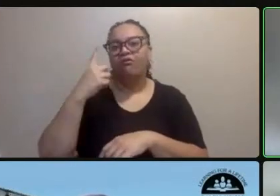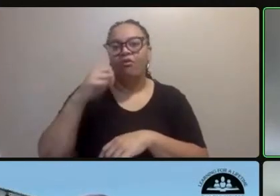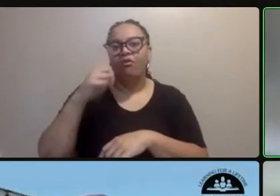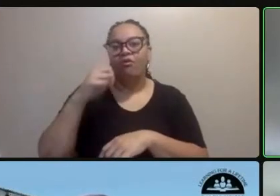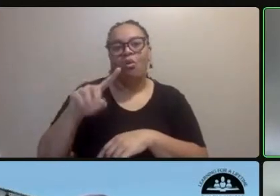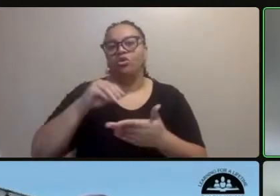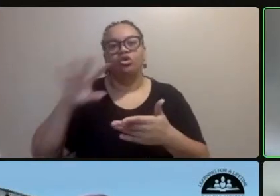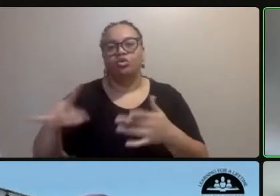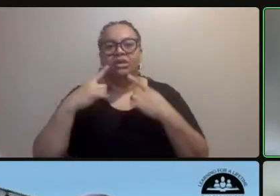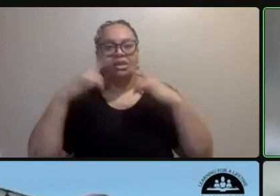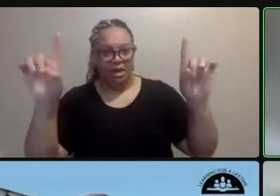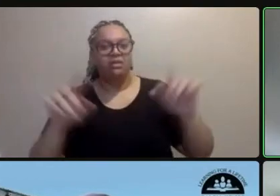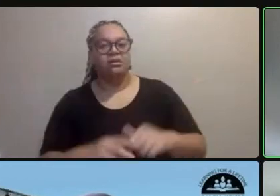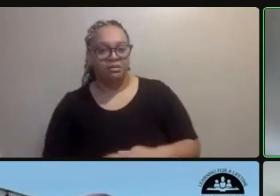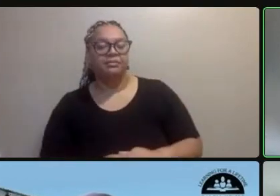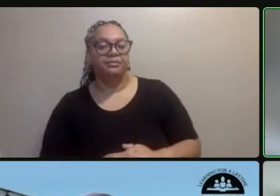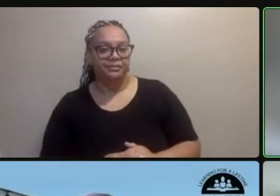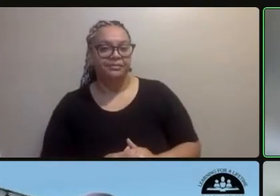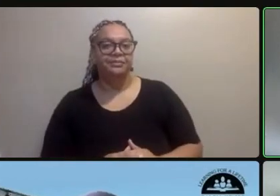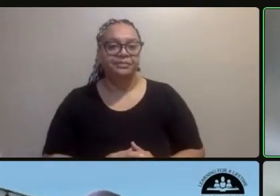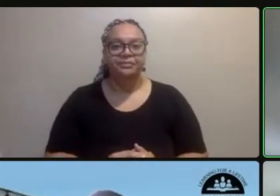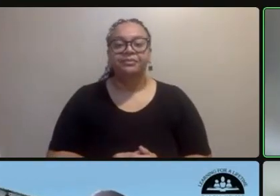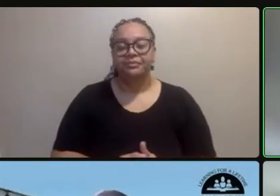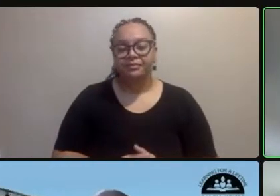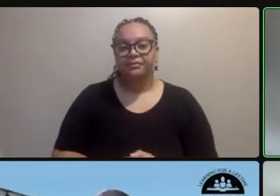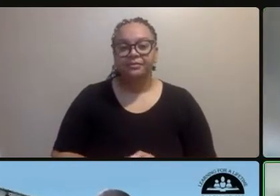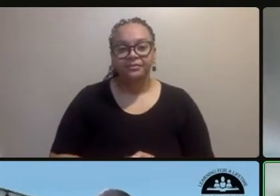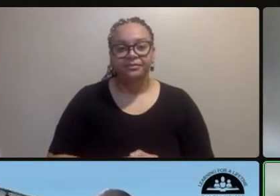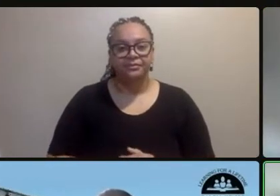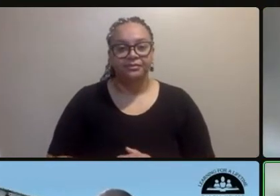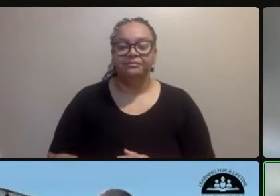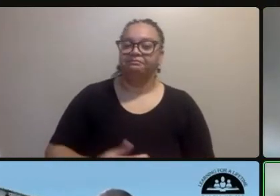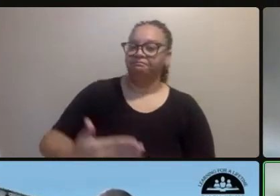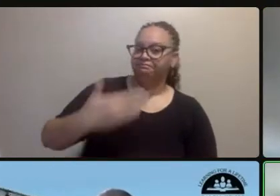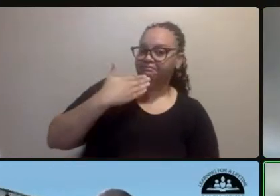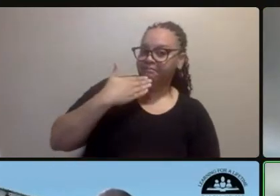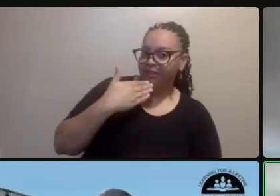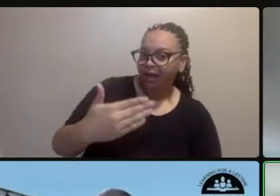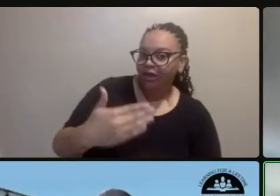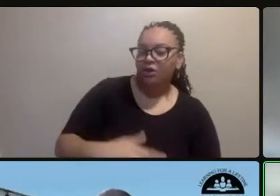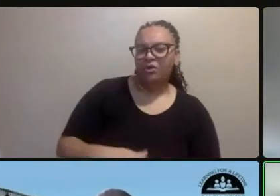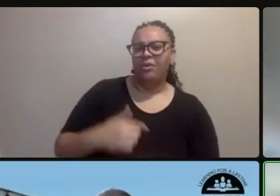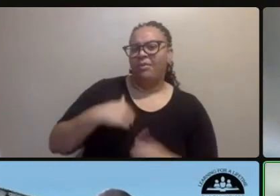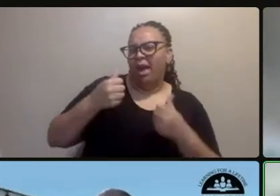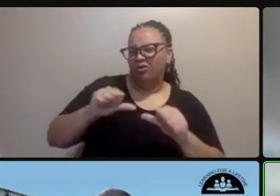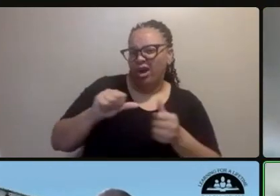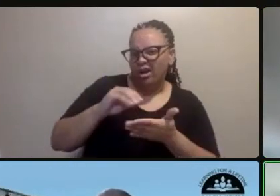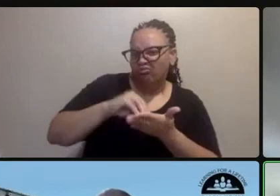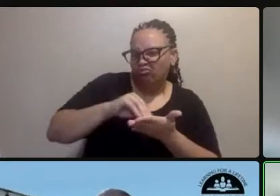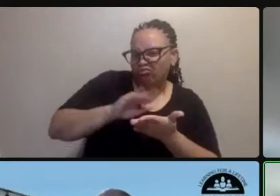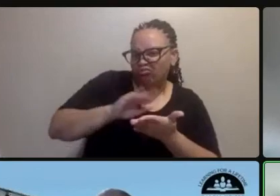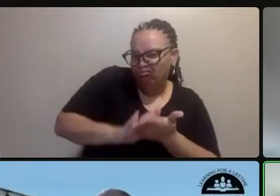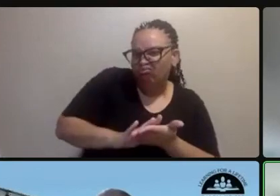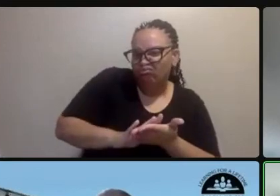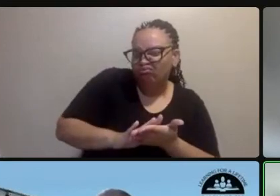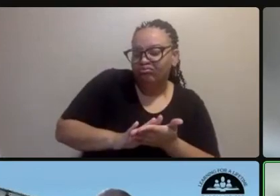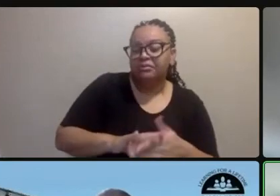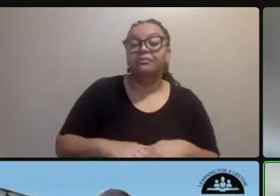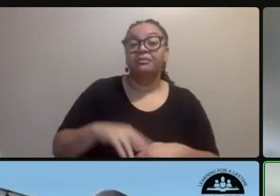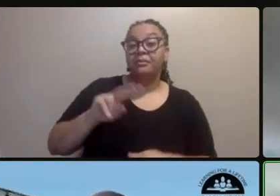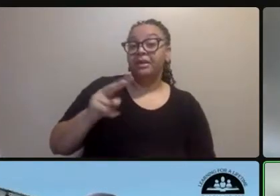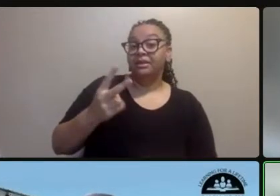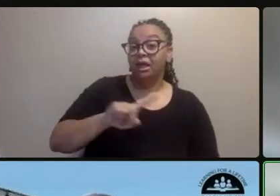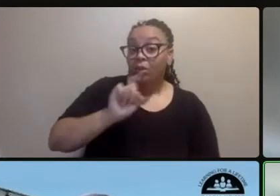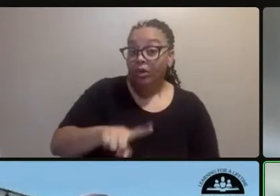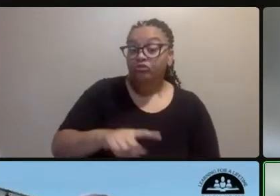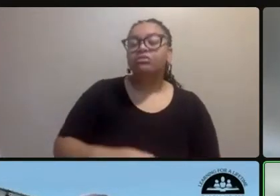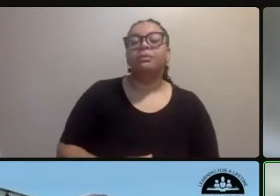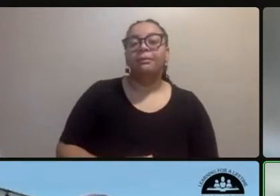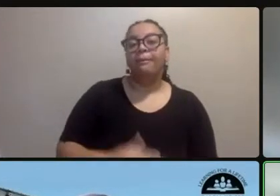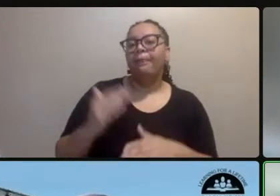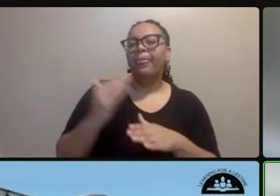CONSISTENT AND THAT THEY DO